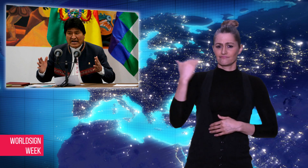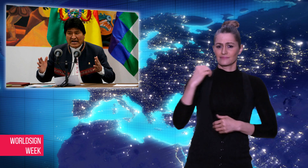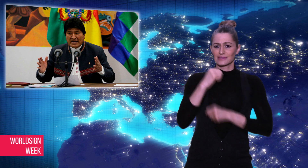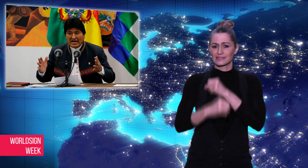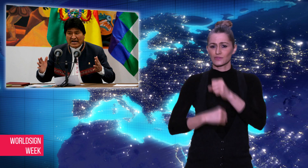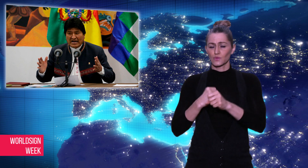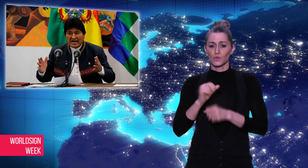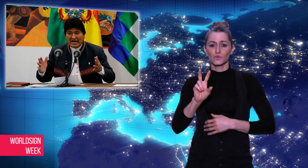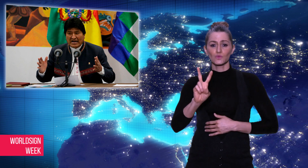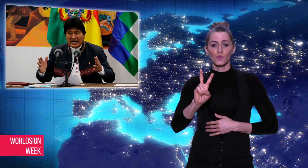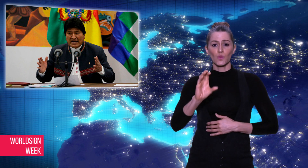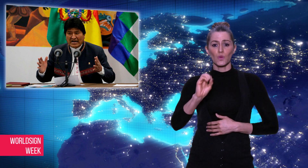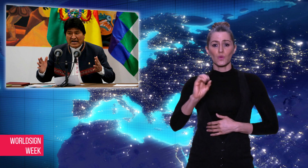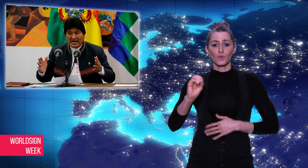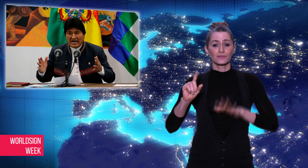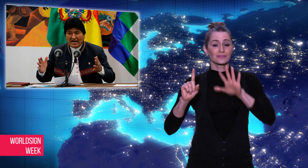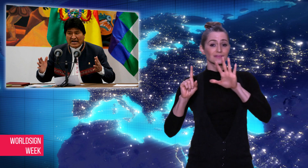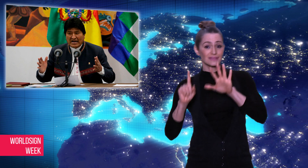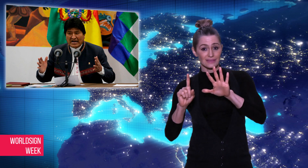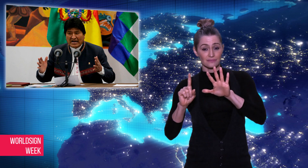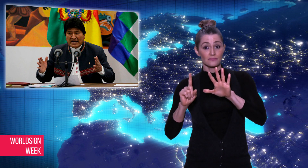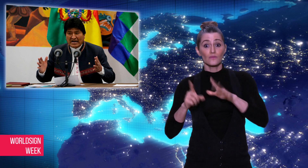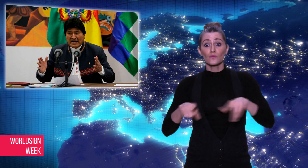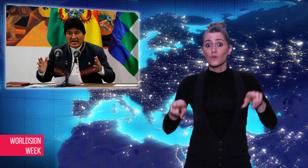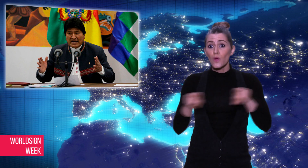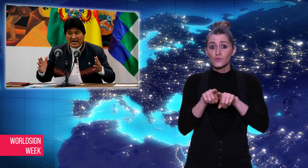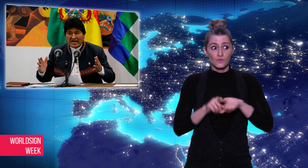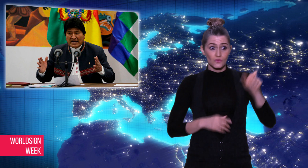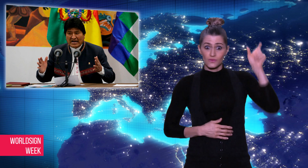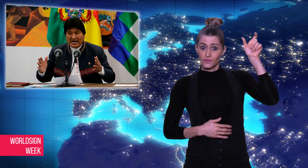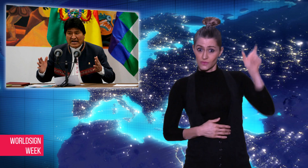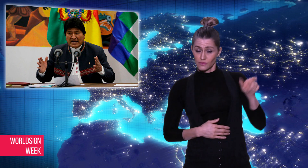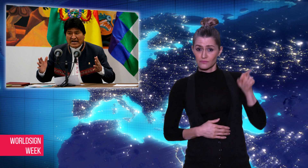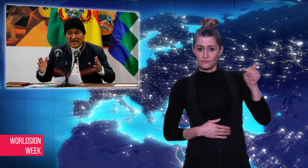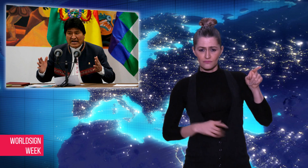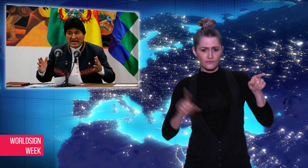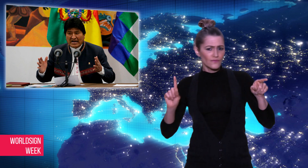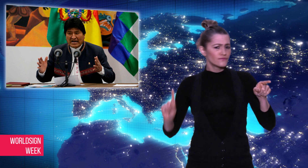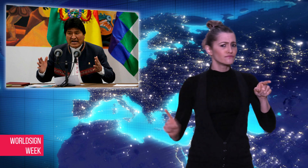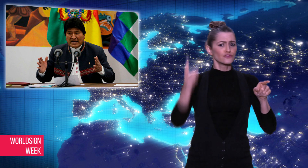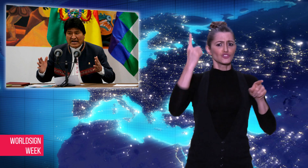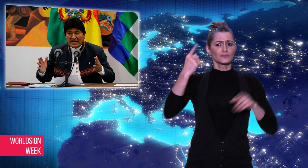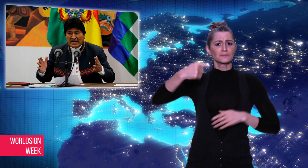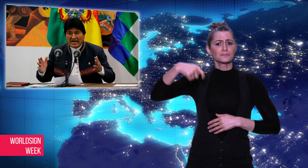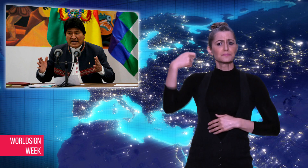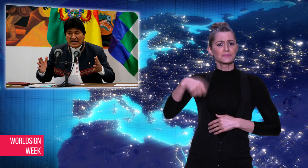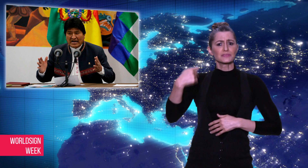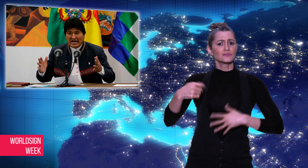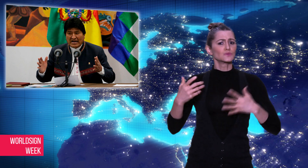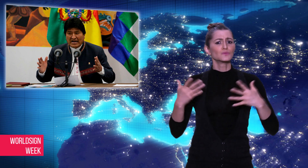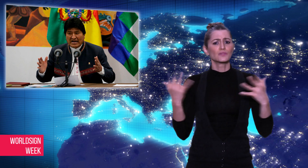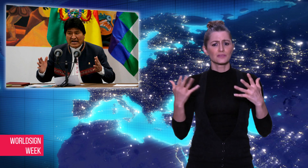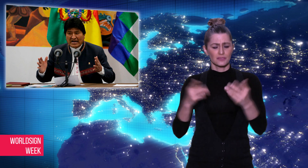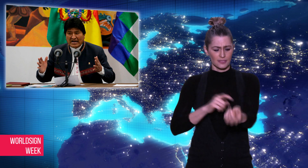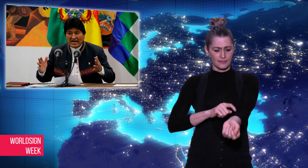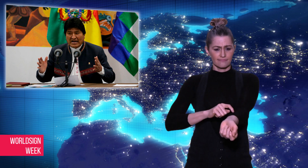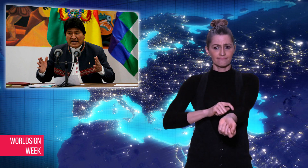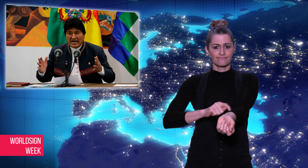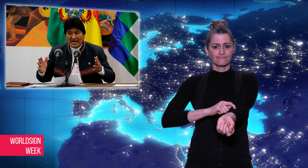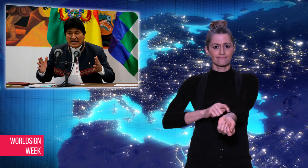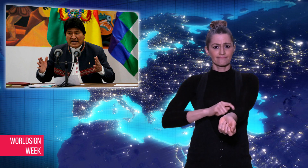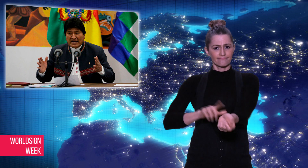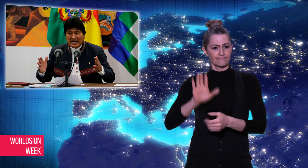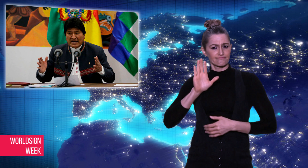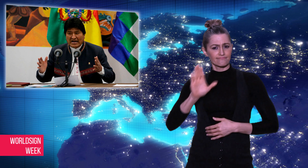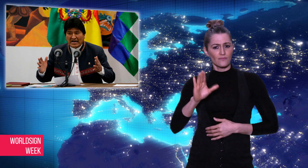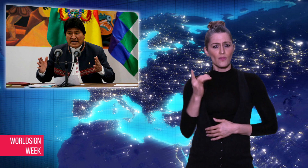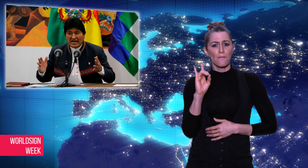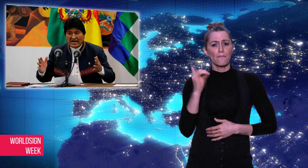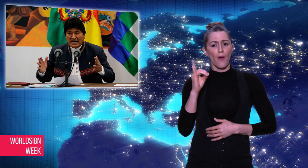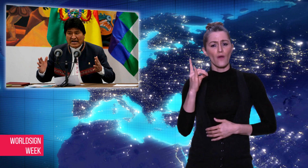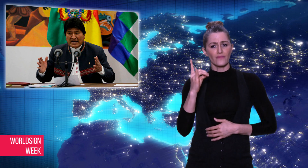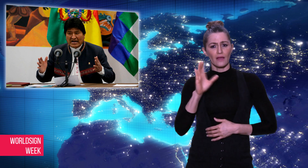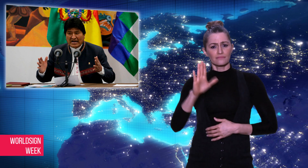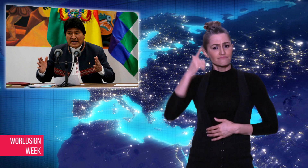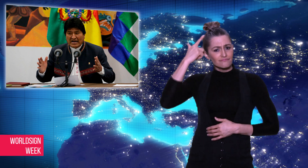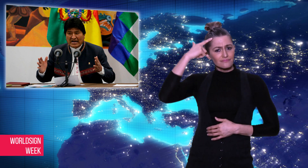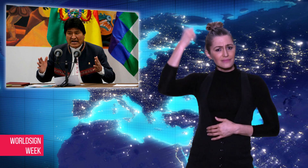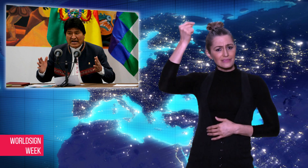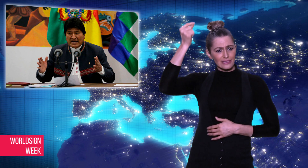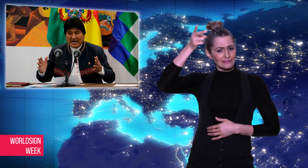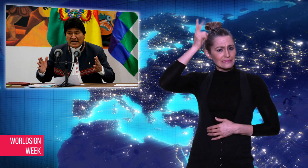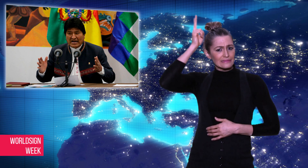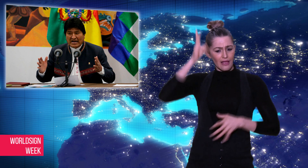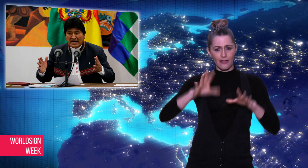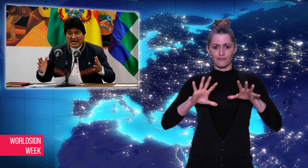Bolivia in 2006, and was the first president who is